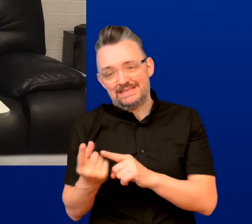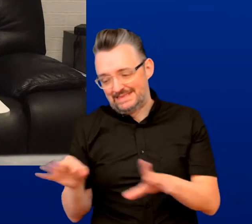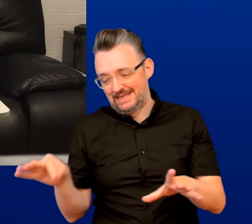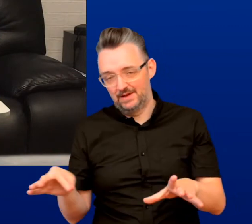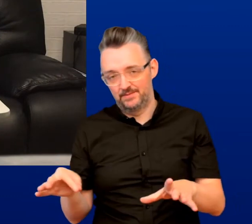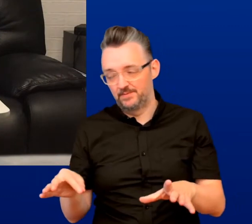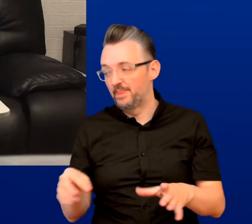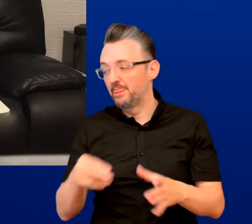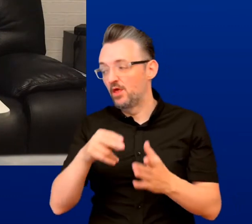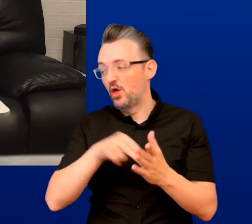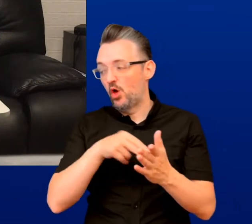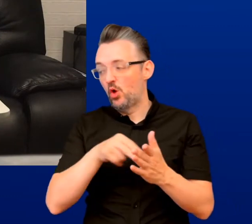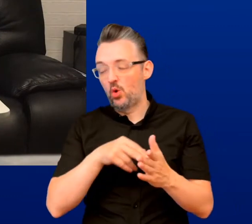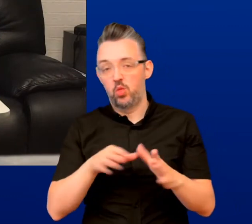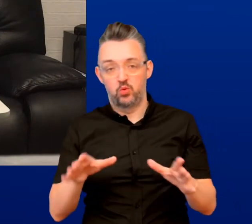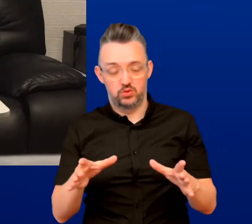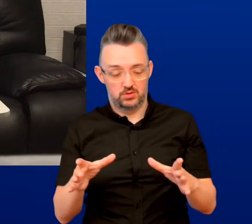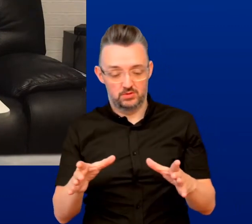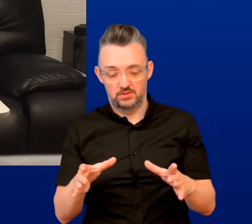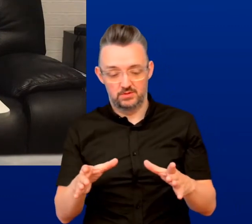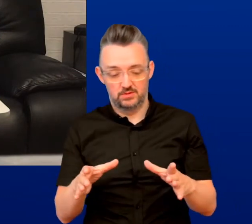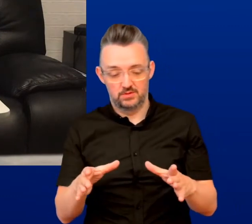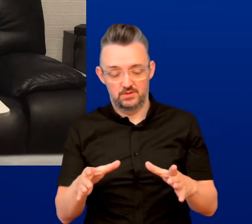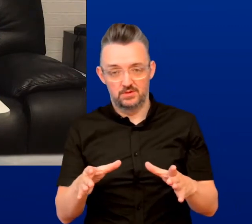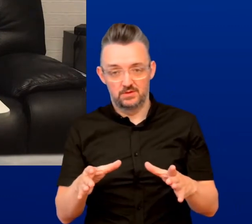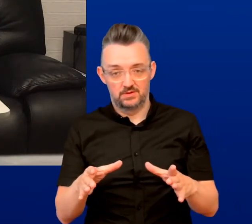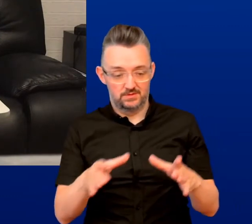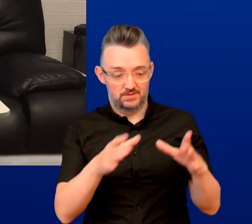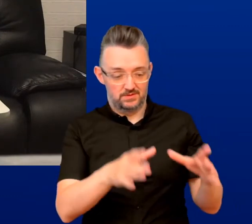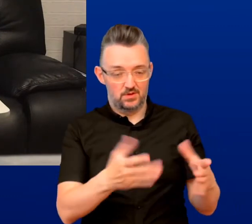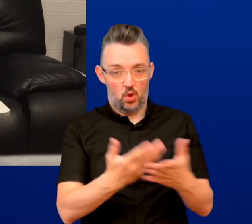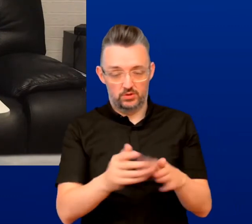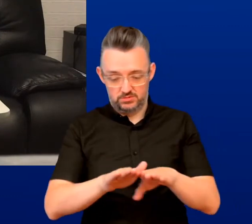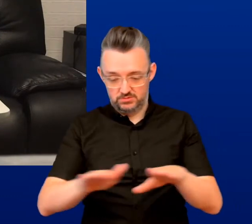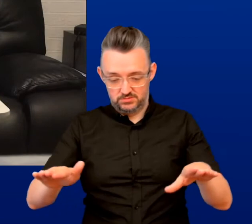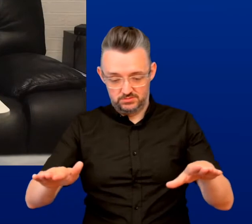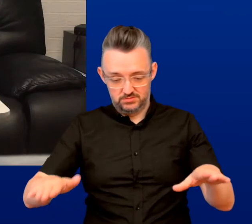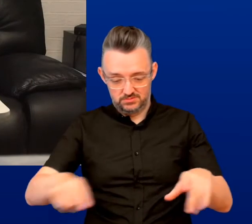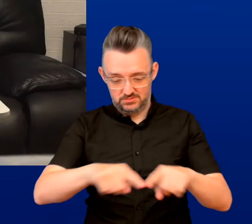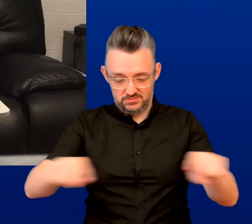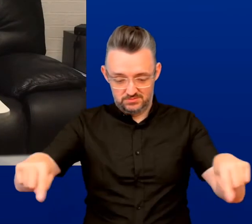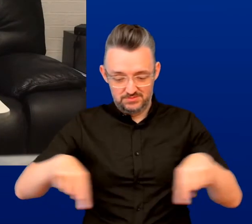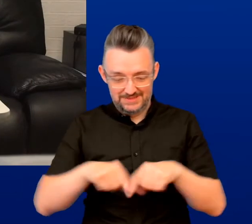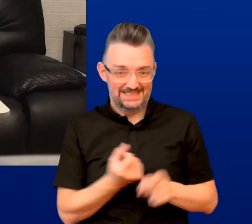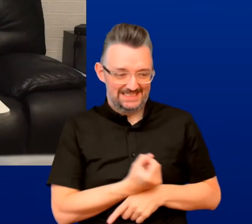and i put it on the work surface quite near me.